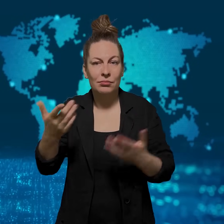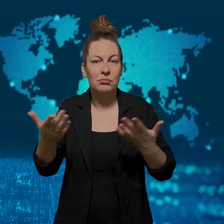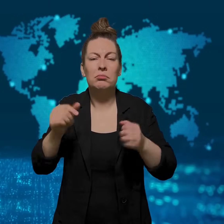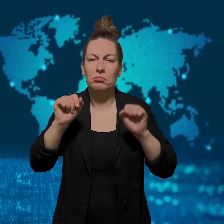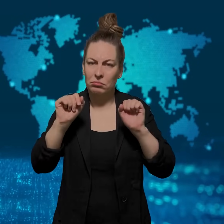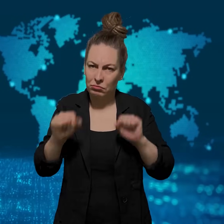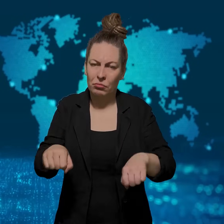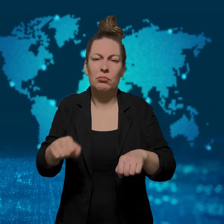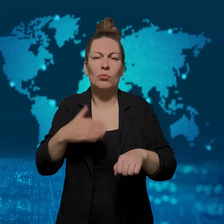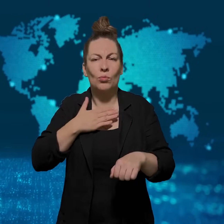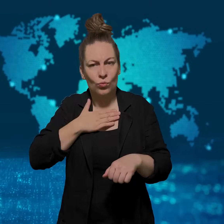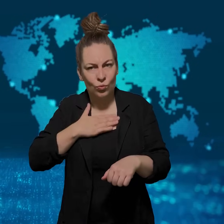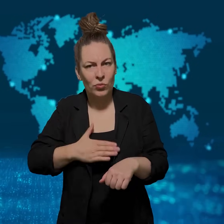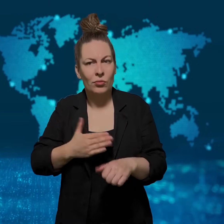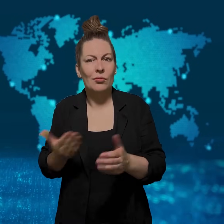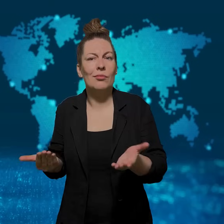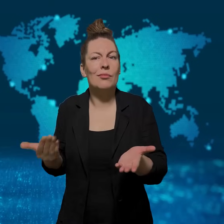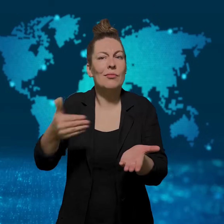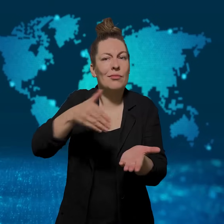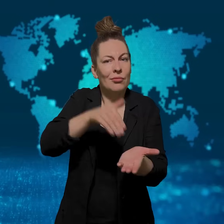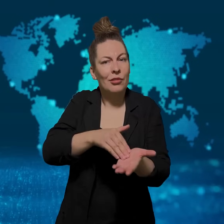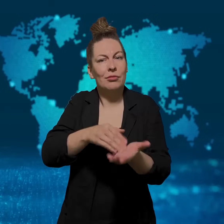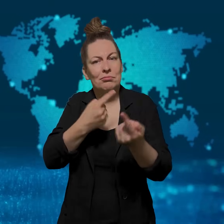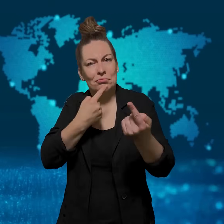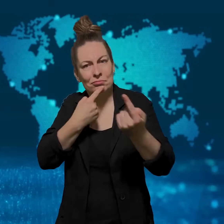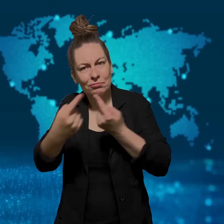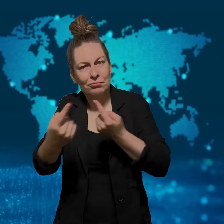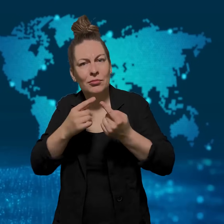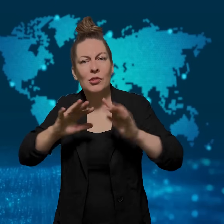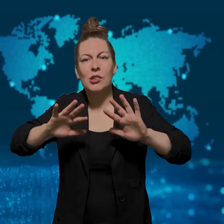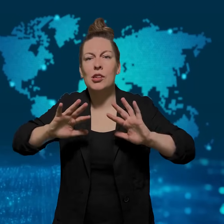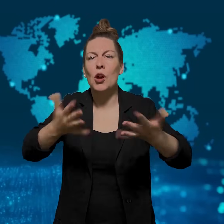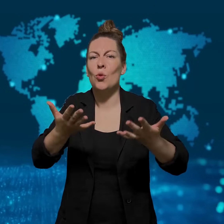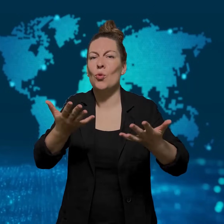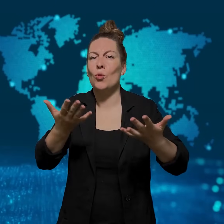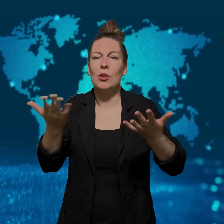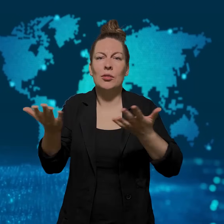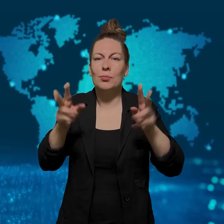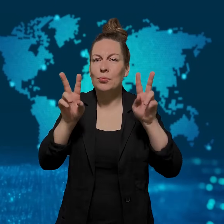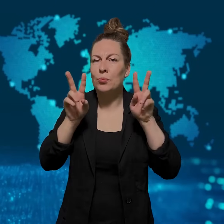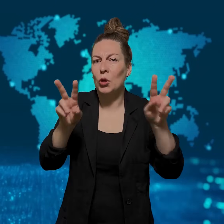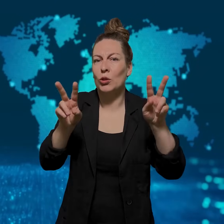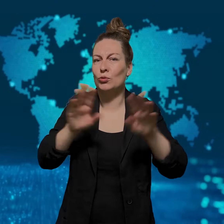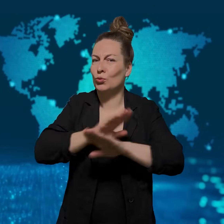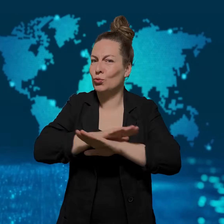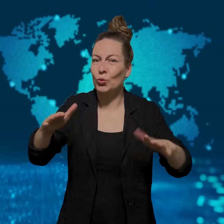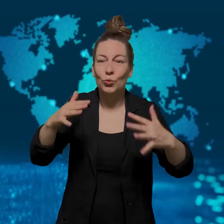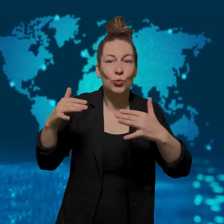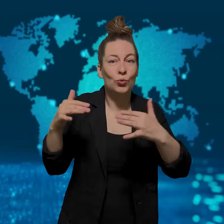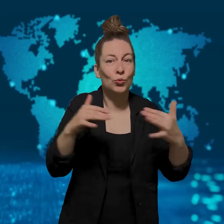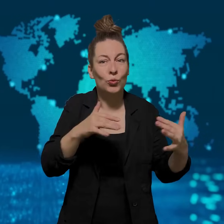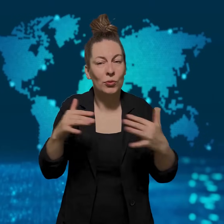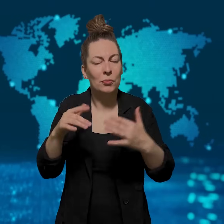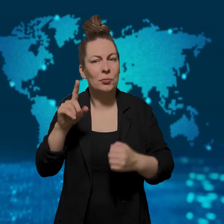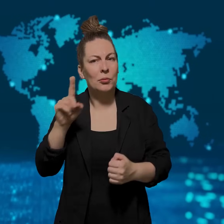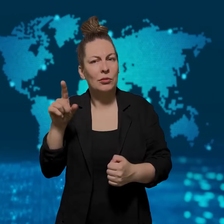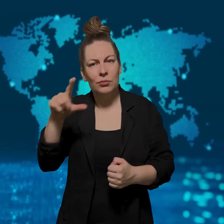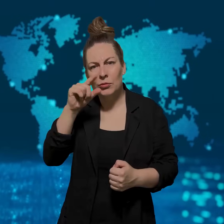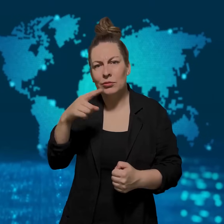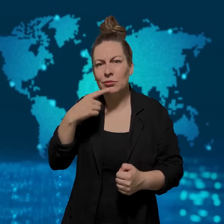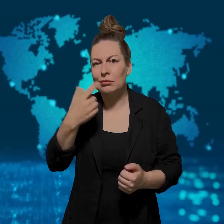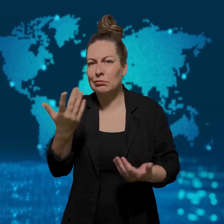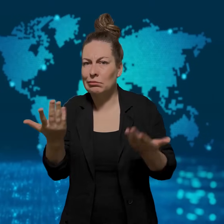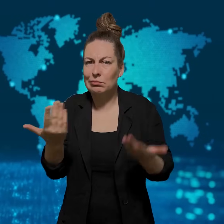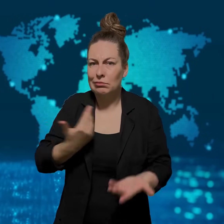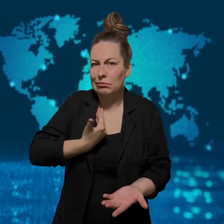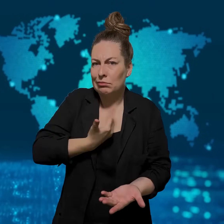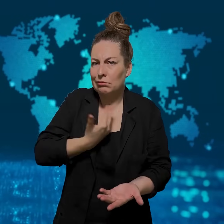he said peace talks should begin again, but questioned